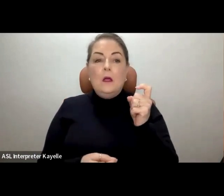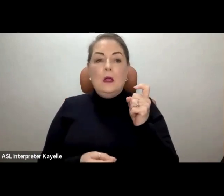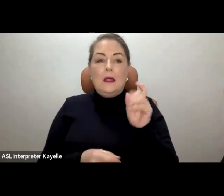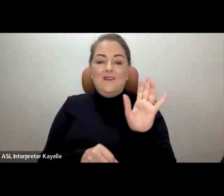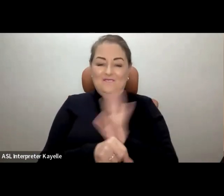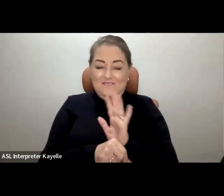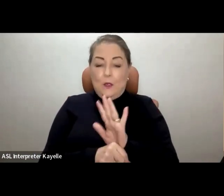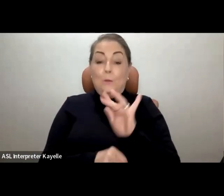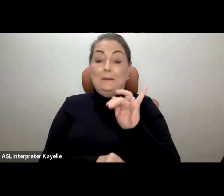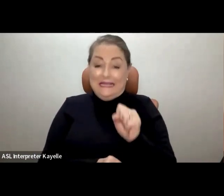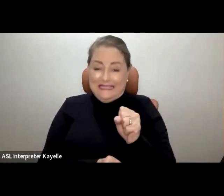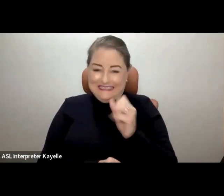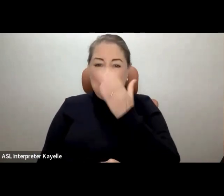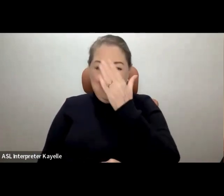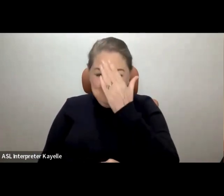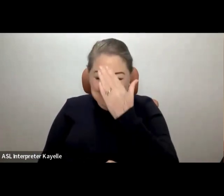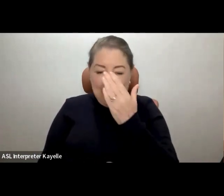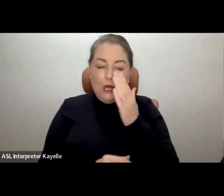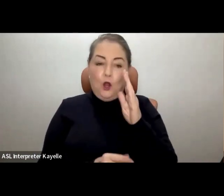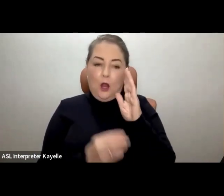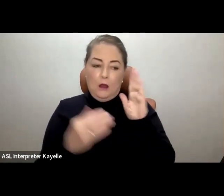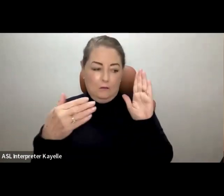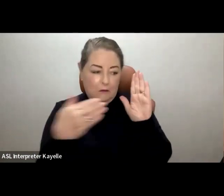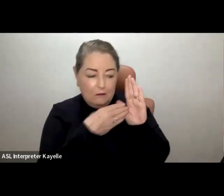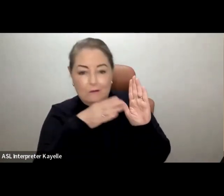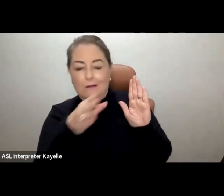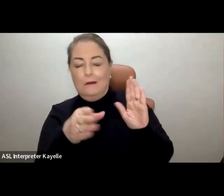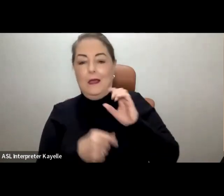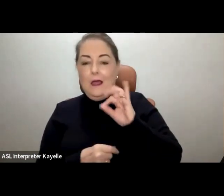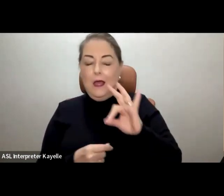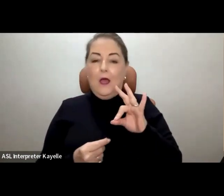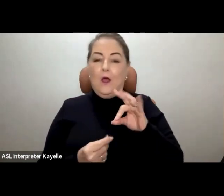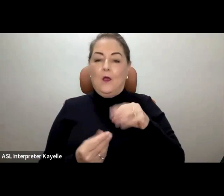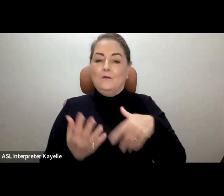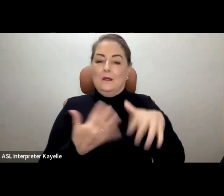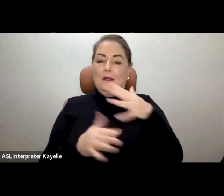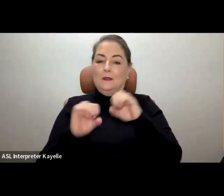mirror, film is a mirror to our society. And if we, people with